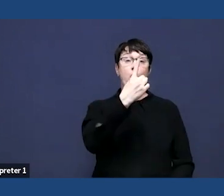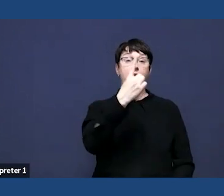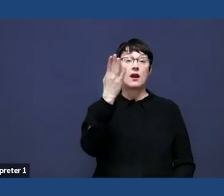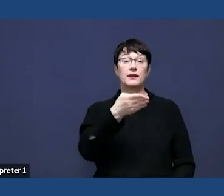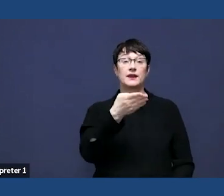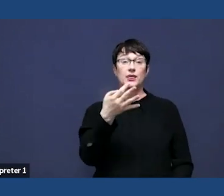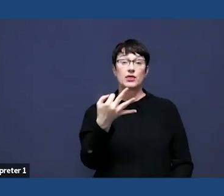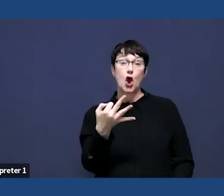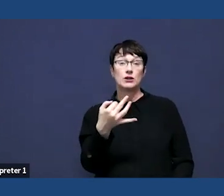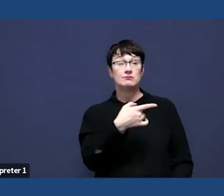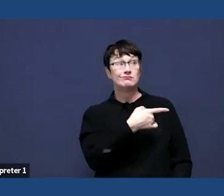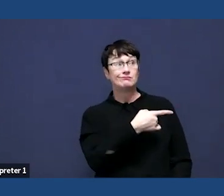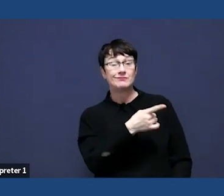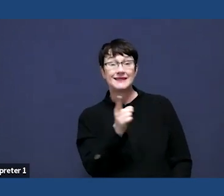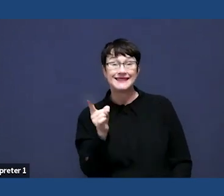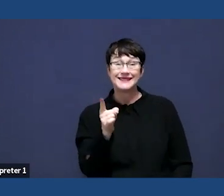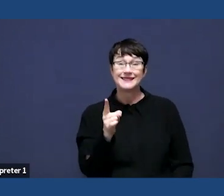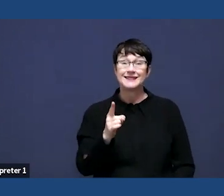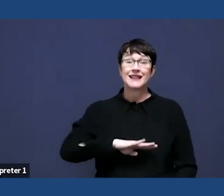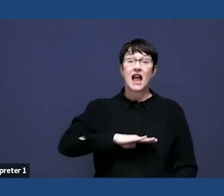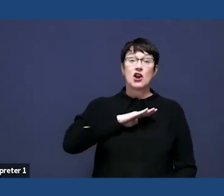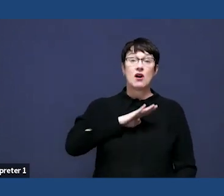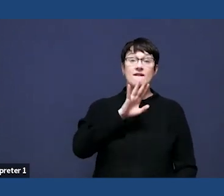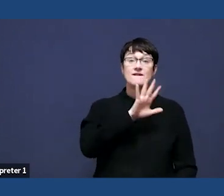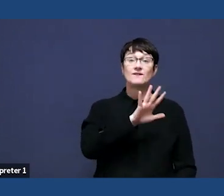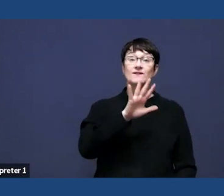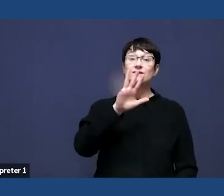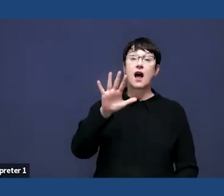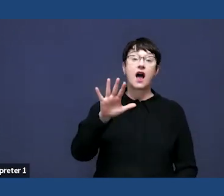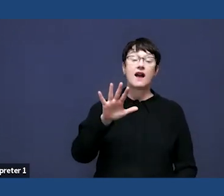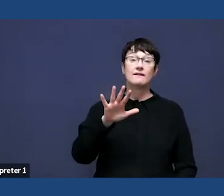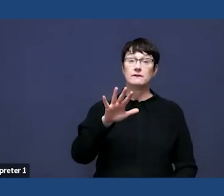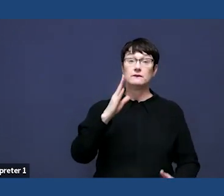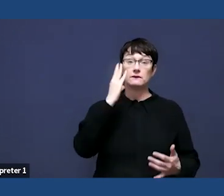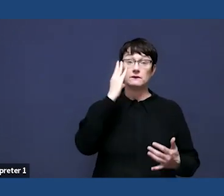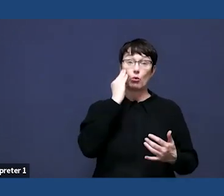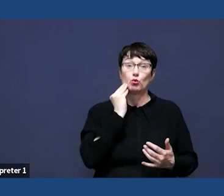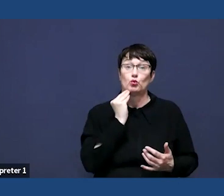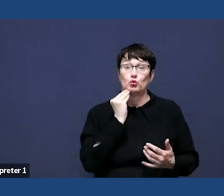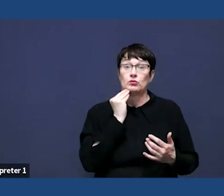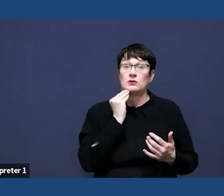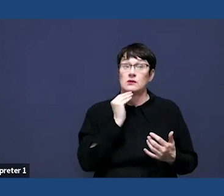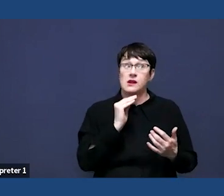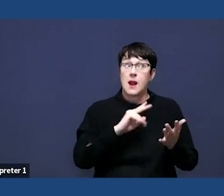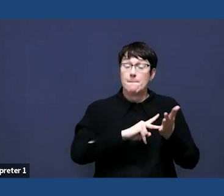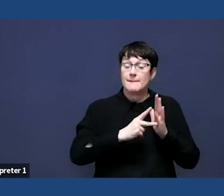needed, so much institutional knowledge, so many skills that are going to be need to be passed down.